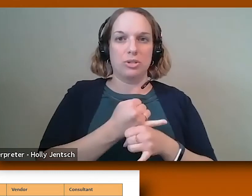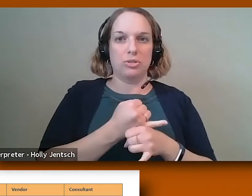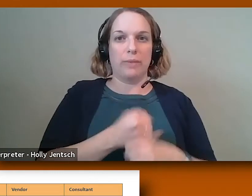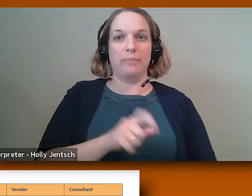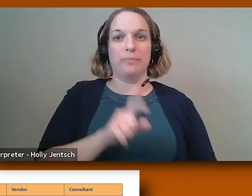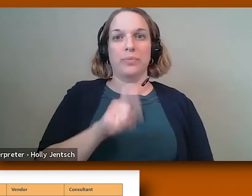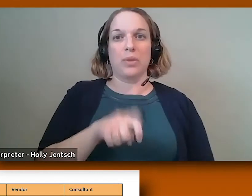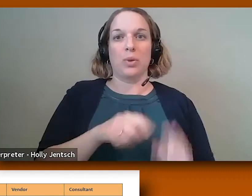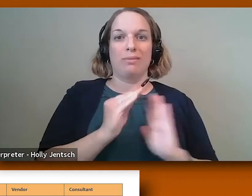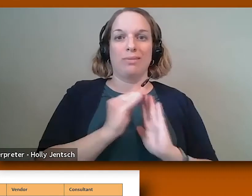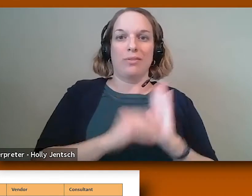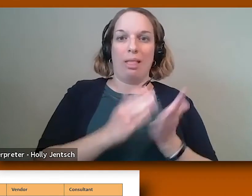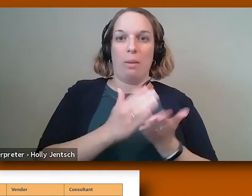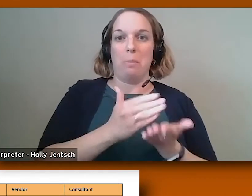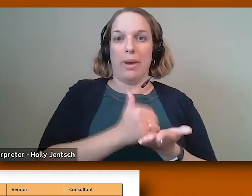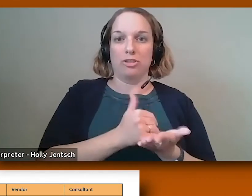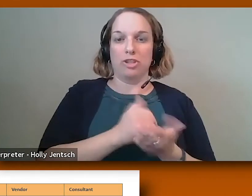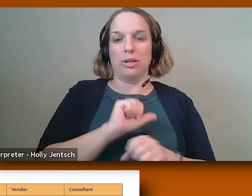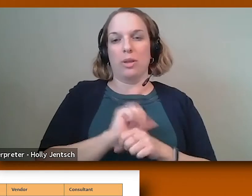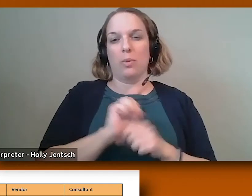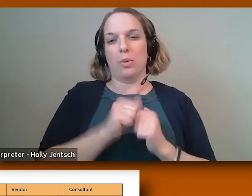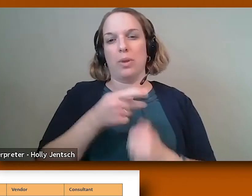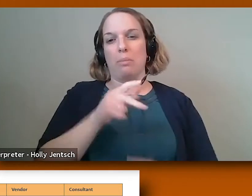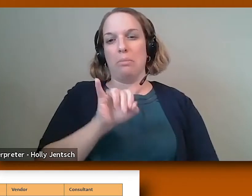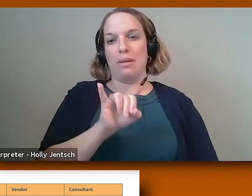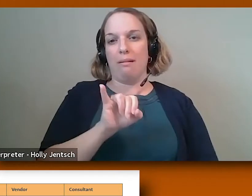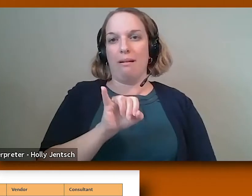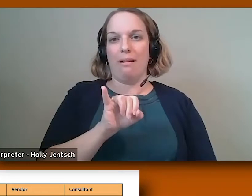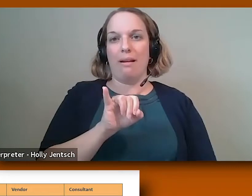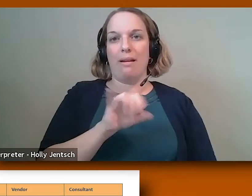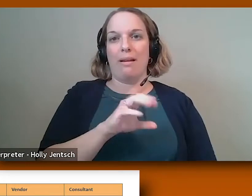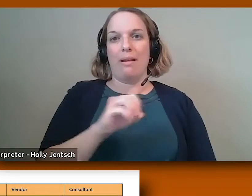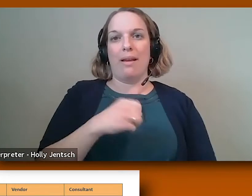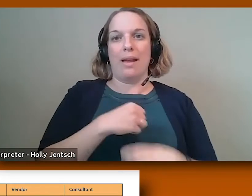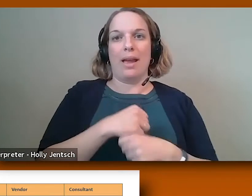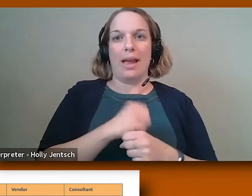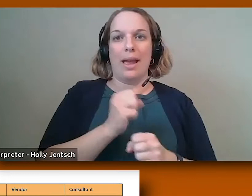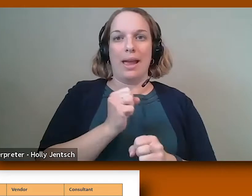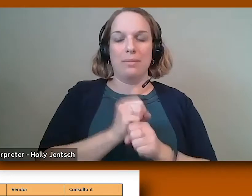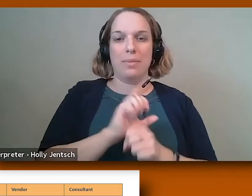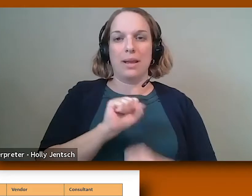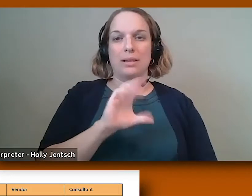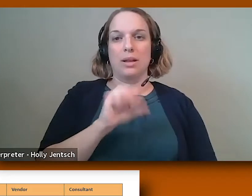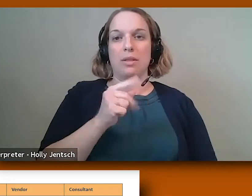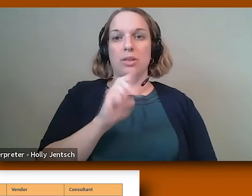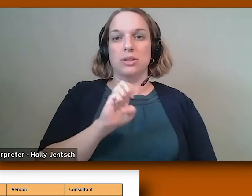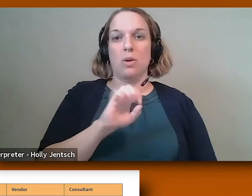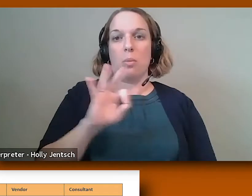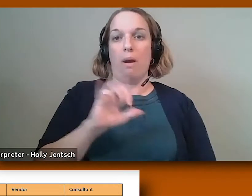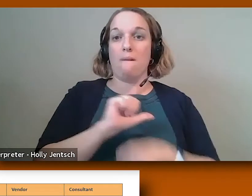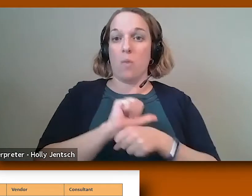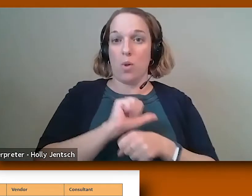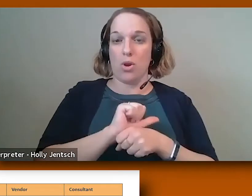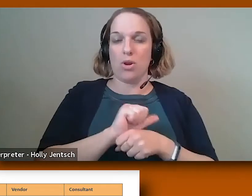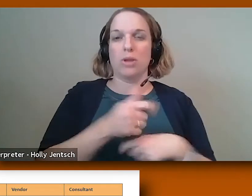They would work with the PI to create a scope of work and determine how much their costs would be